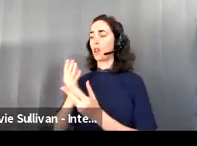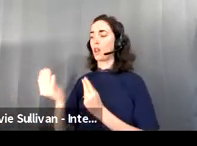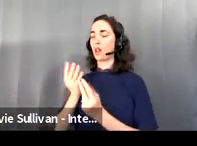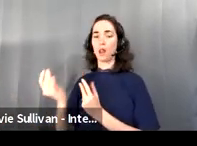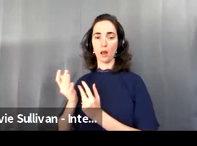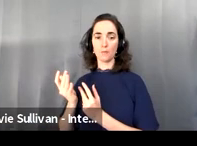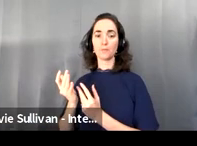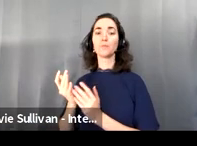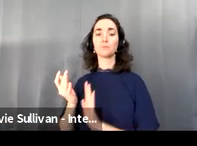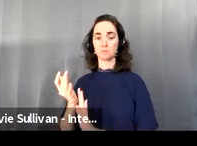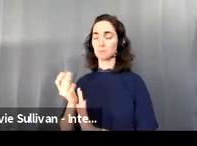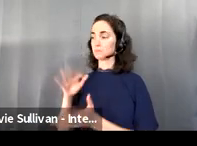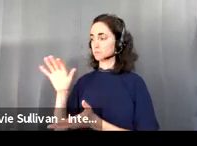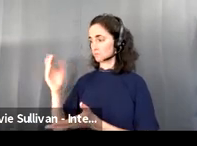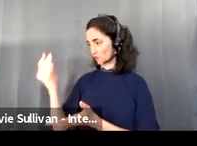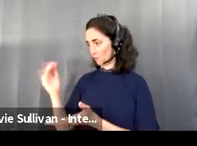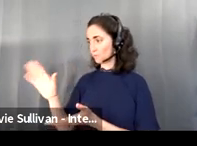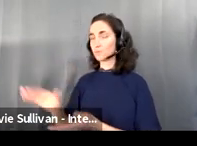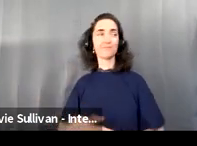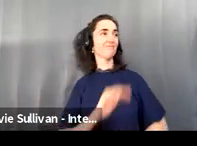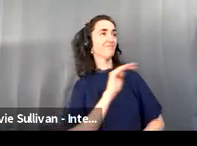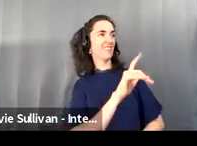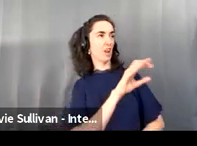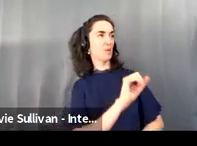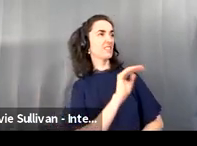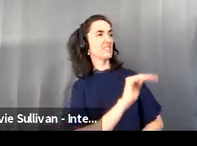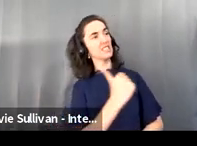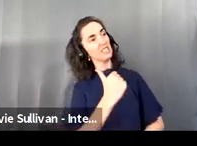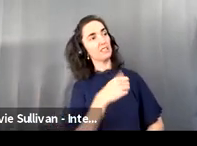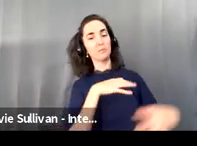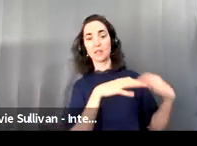Whenever we bring that to the attention of Mrs.